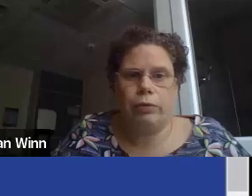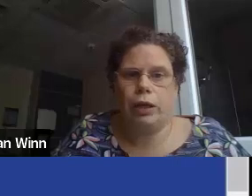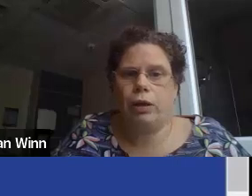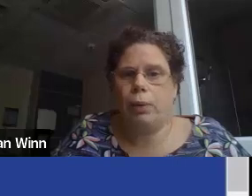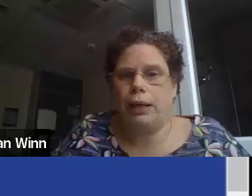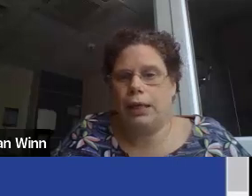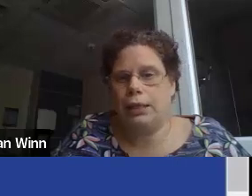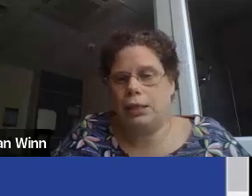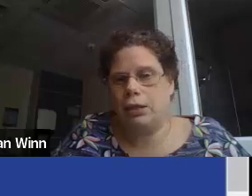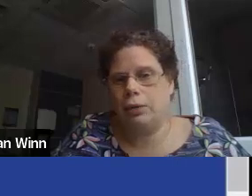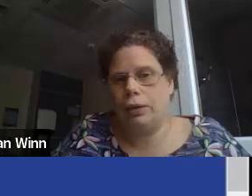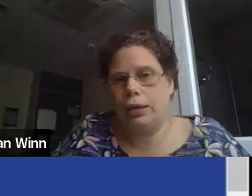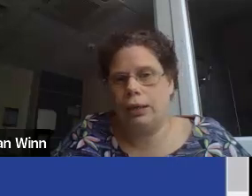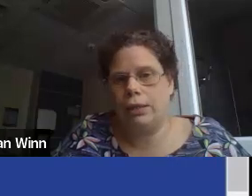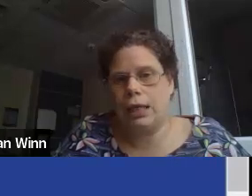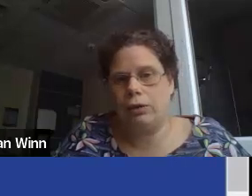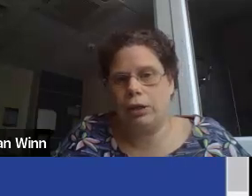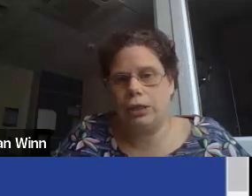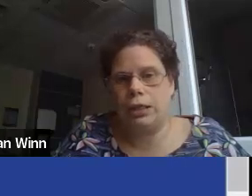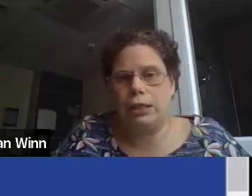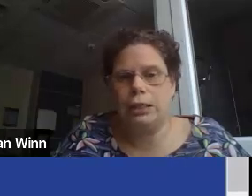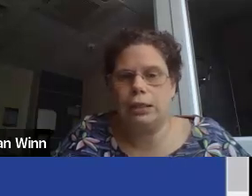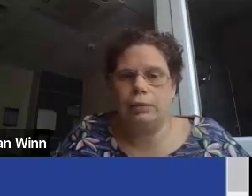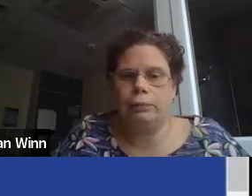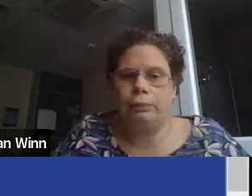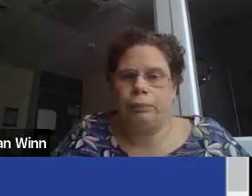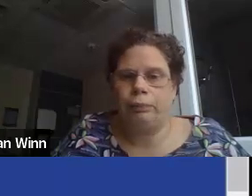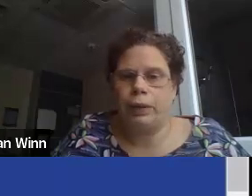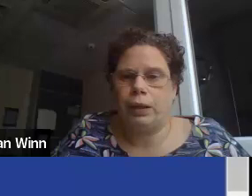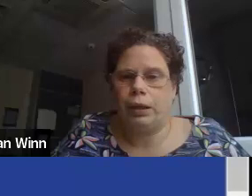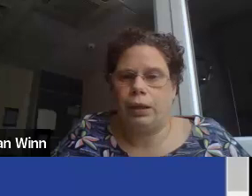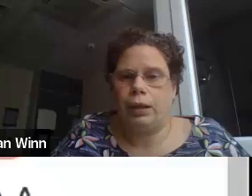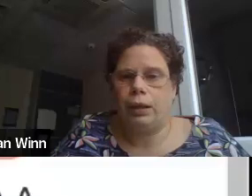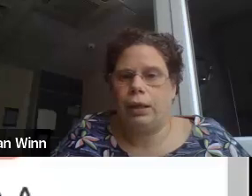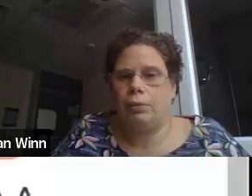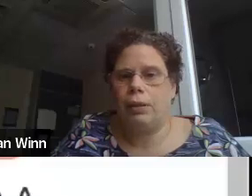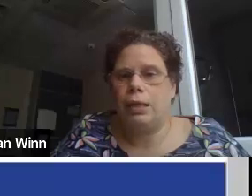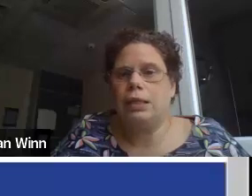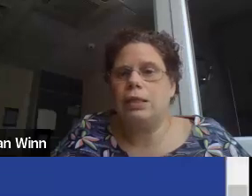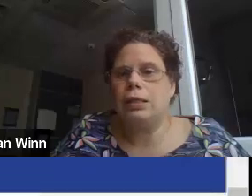If I go back into hearing technologies.